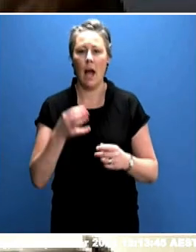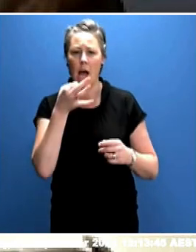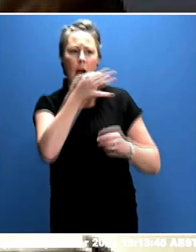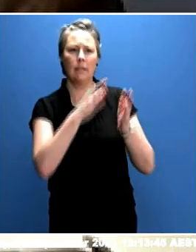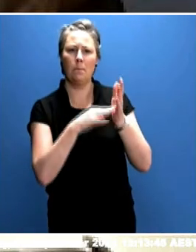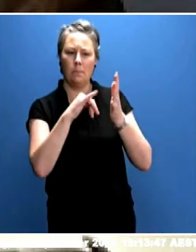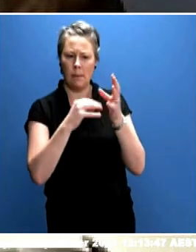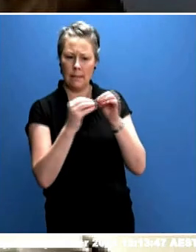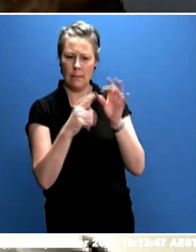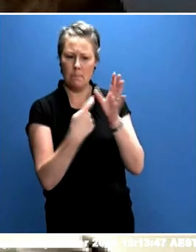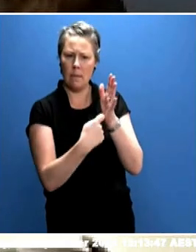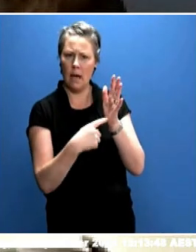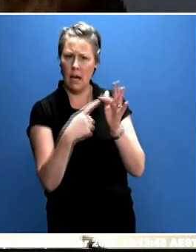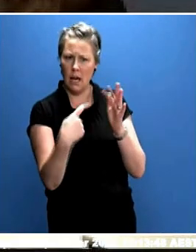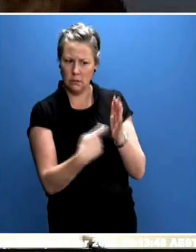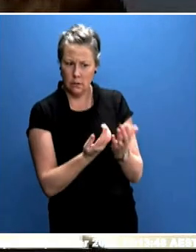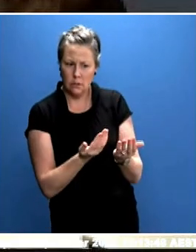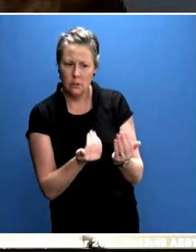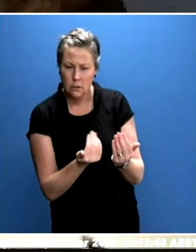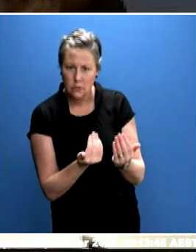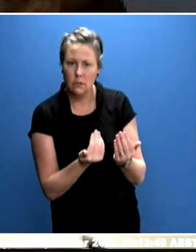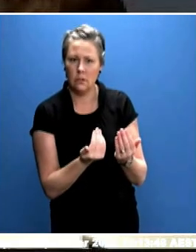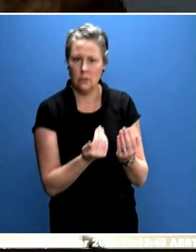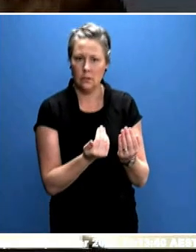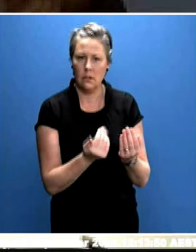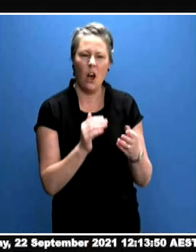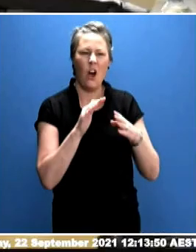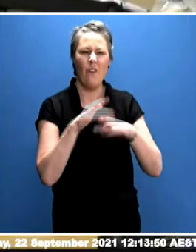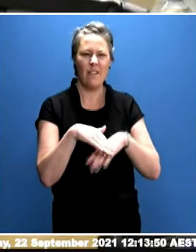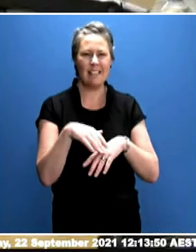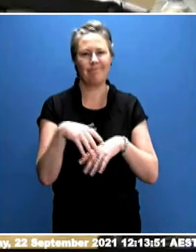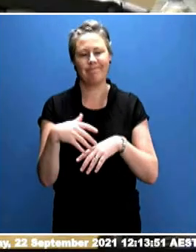could tell us a bit more about the issues as you see it, with respect to